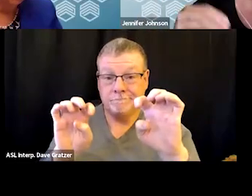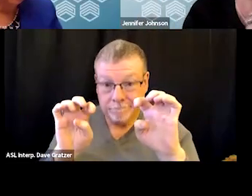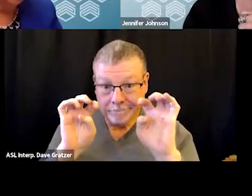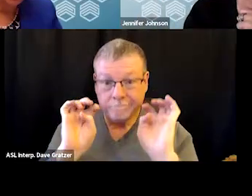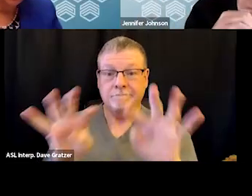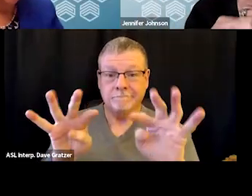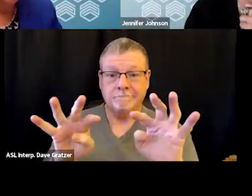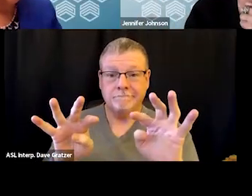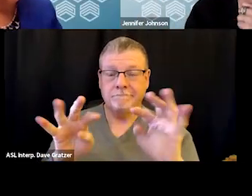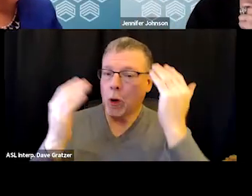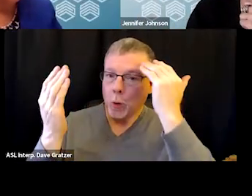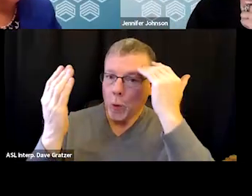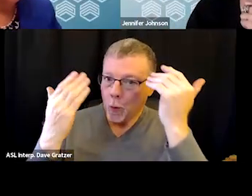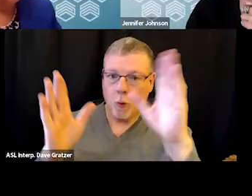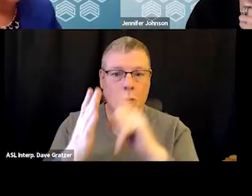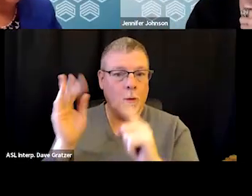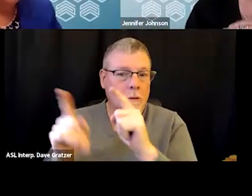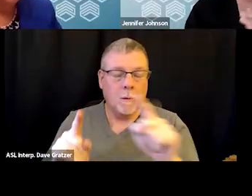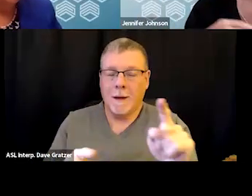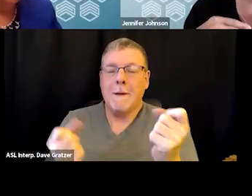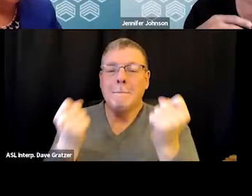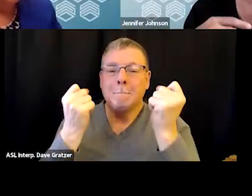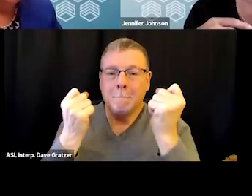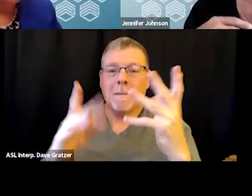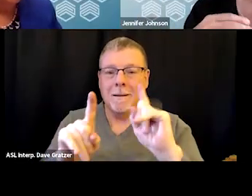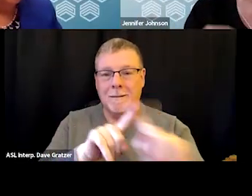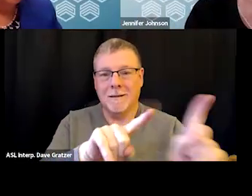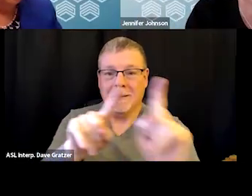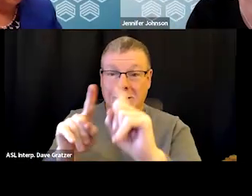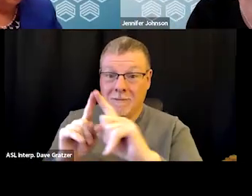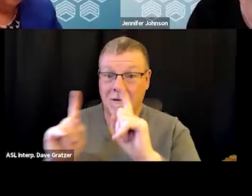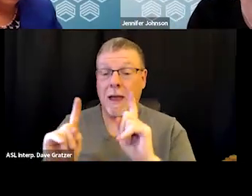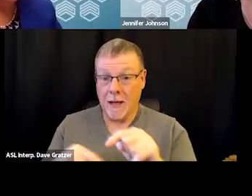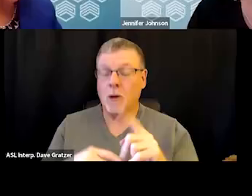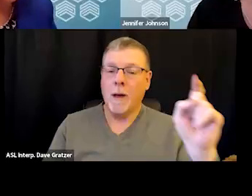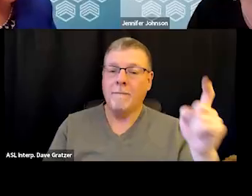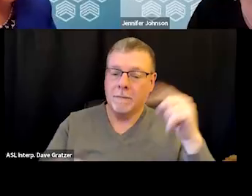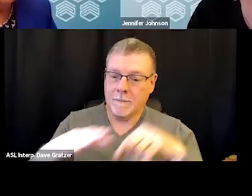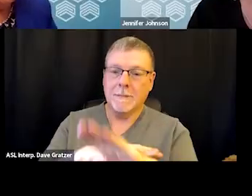There's so many possibilities that we have to come in with humility. Absolutely.